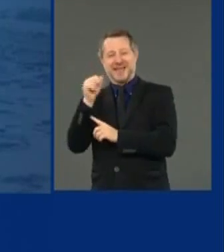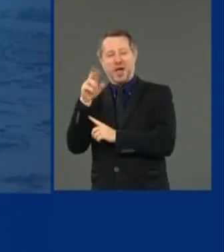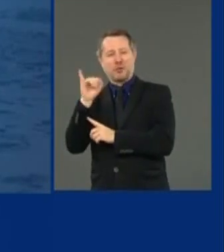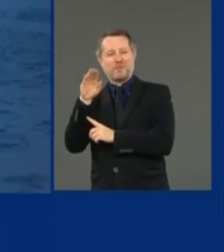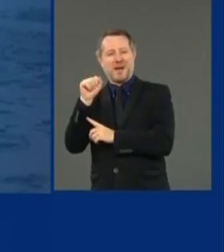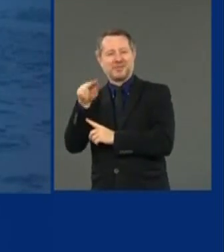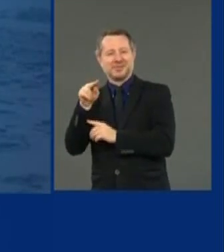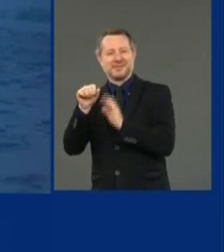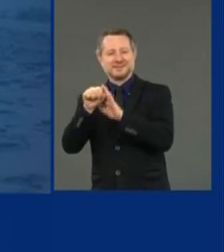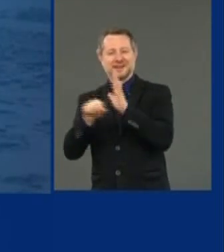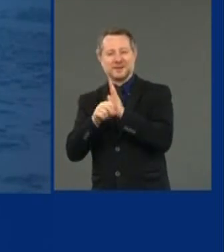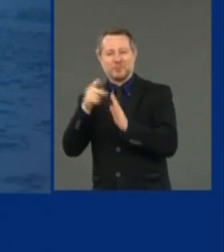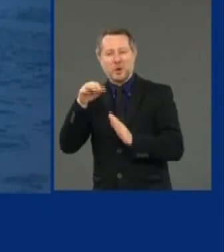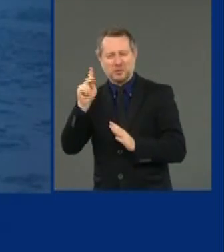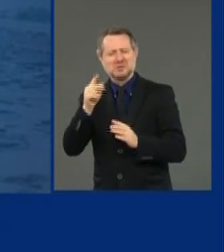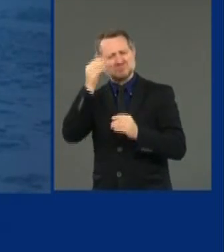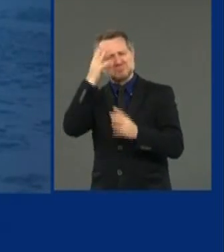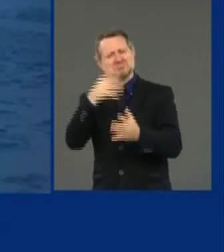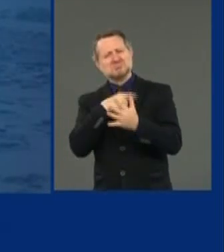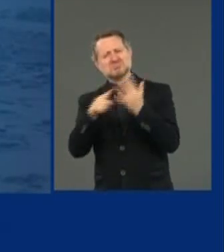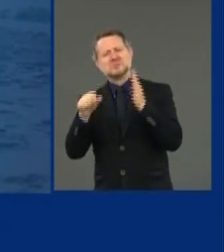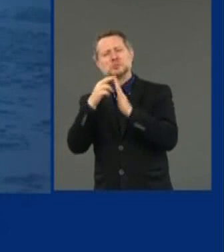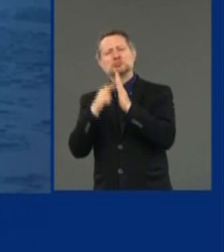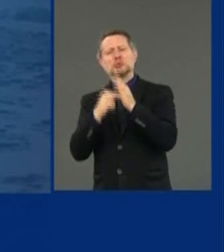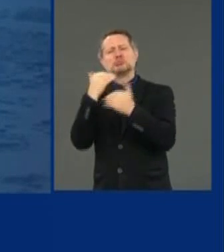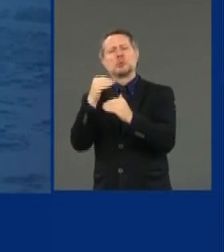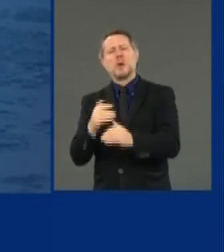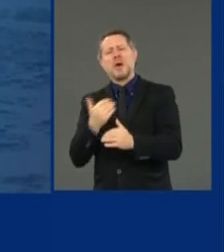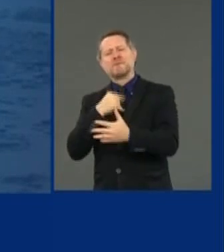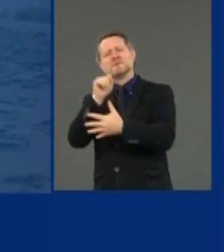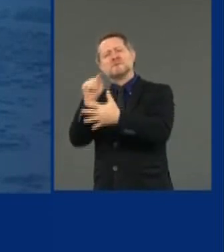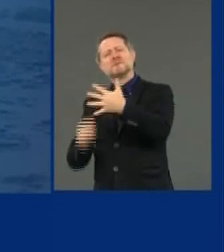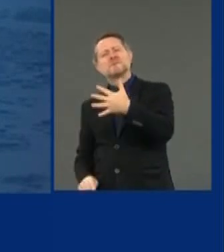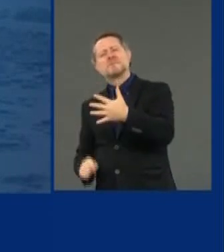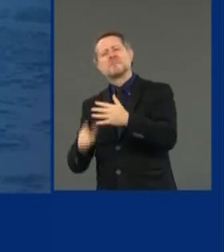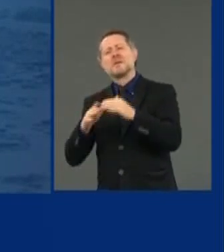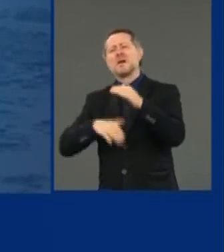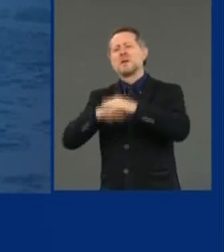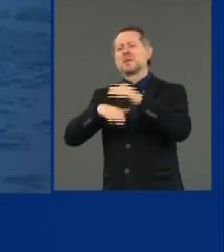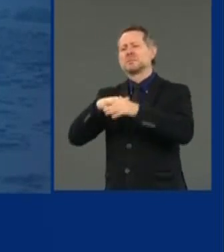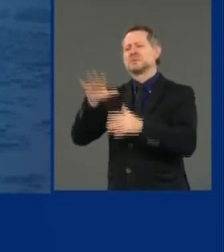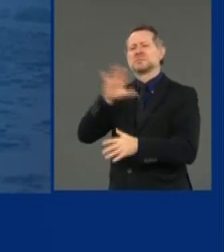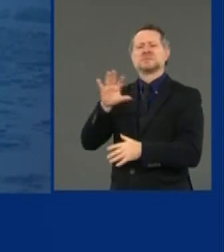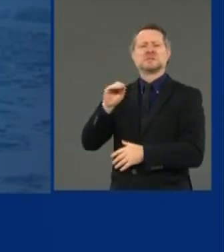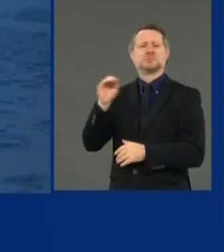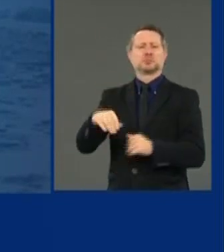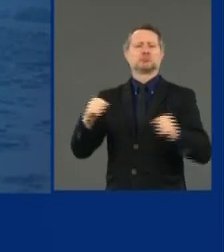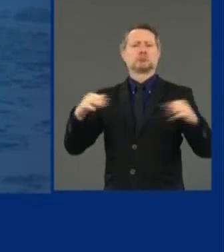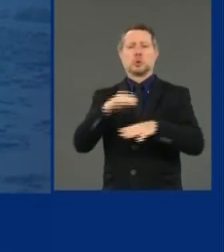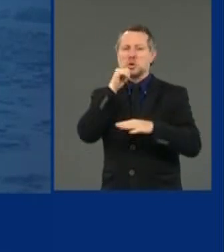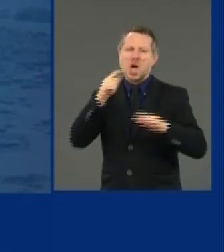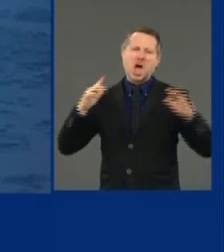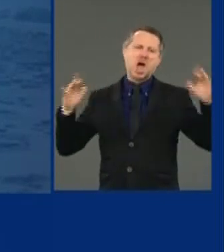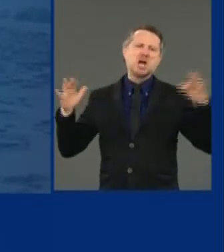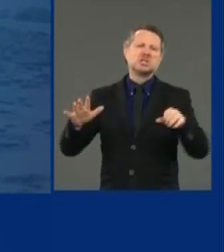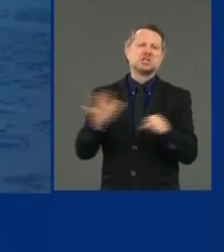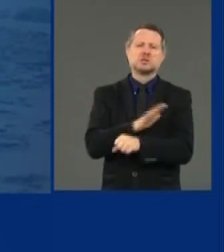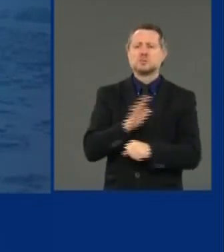00 TO 5:00, WELCH BEAK AND HARRIMAN STATE PARK. THERE ARE CERTAIN RULES ON BEACHING OPERATING PRIMARILY 50%